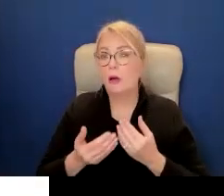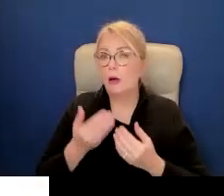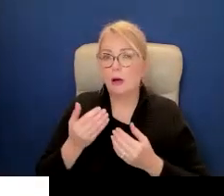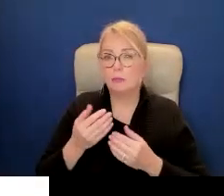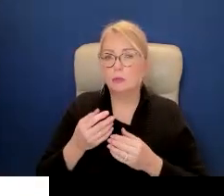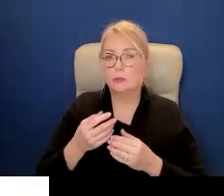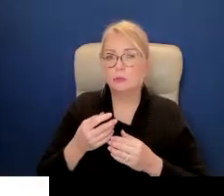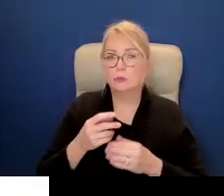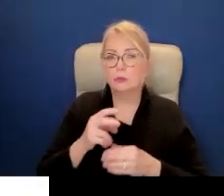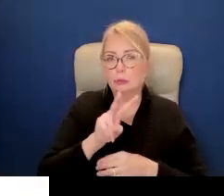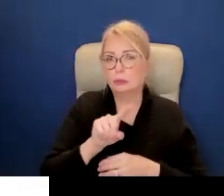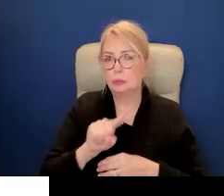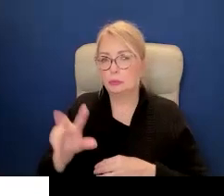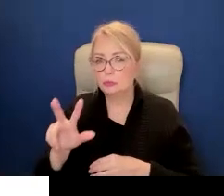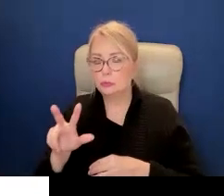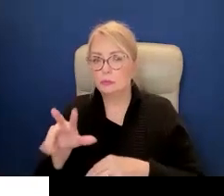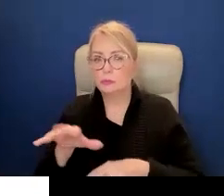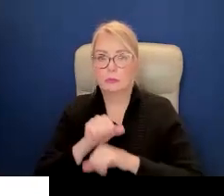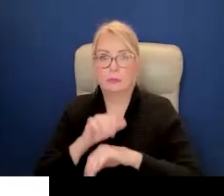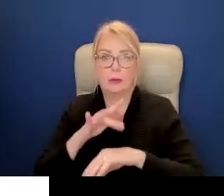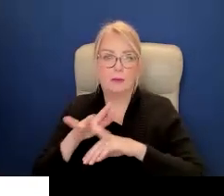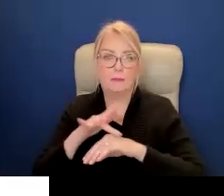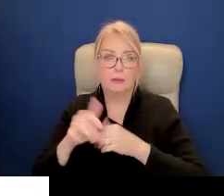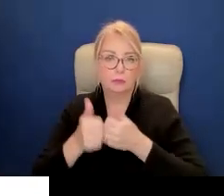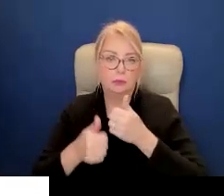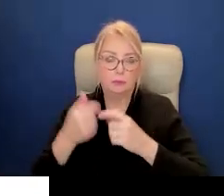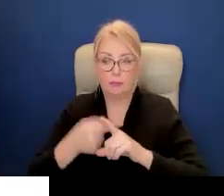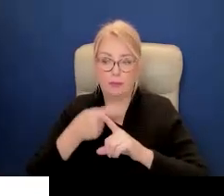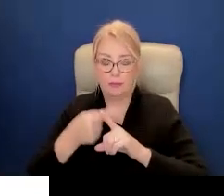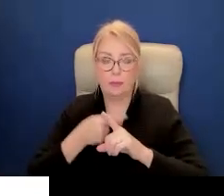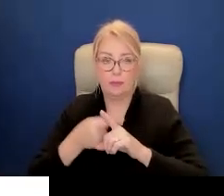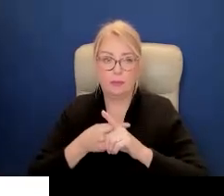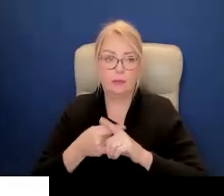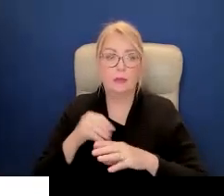And again, they can access that by going to our website or, scanning the QR code.